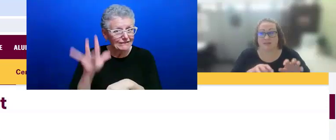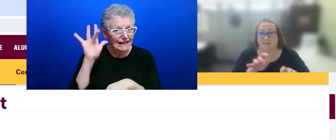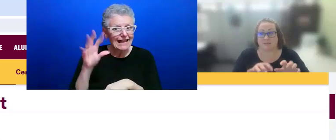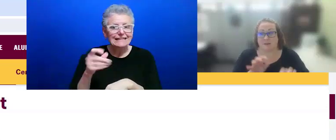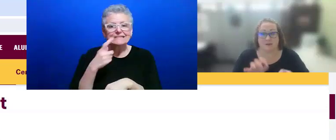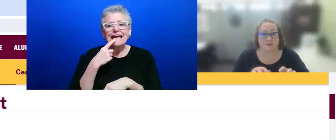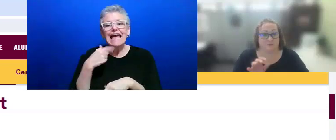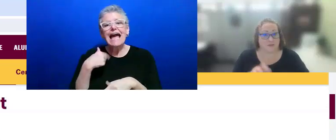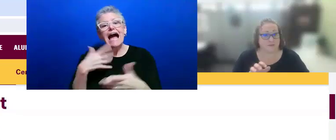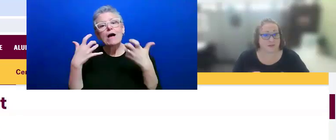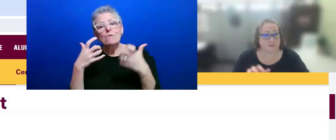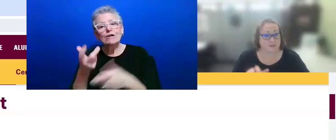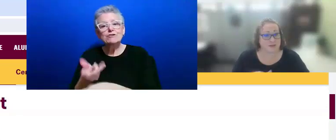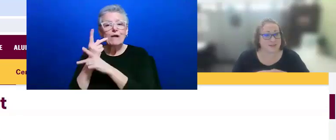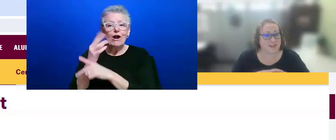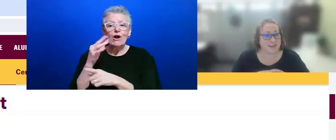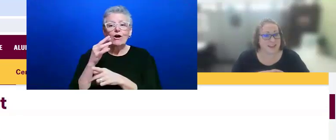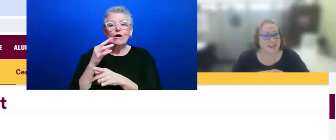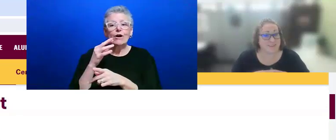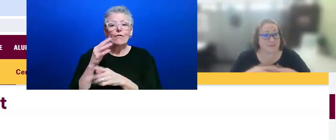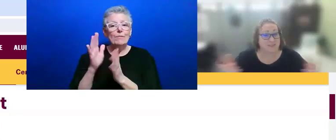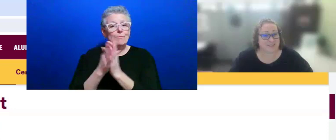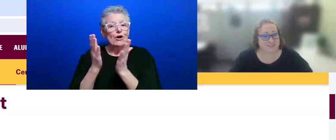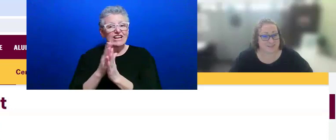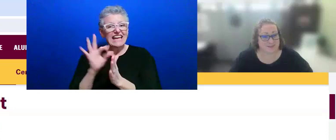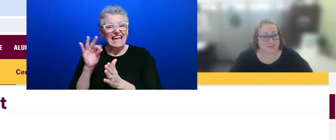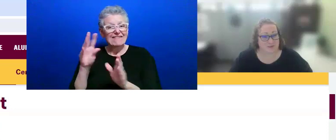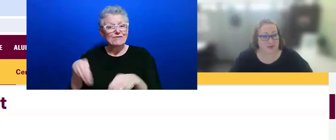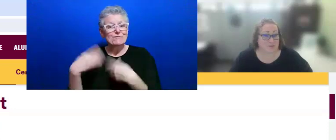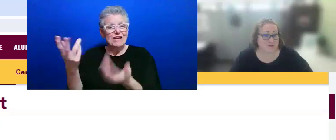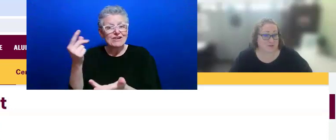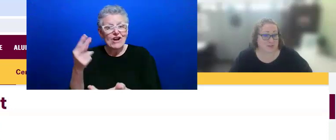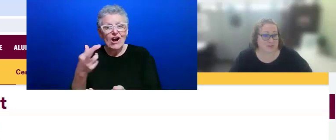I'd like to borrow If You Give a Dog a Donut, and then we send it to you. And when you're done,